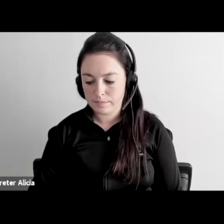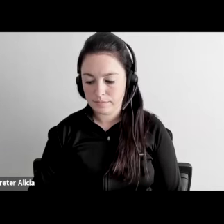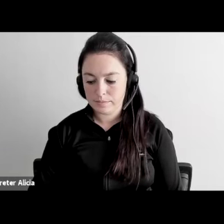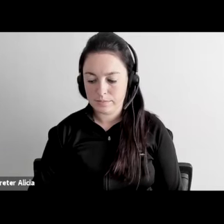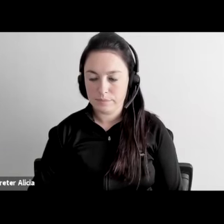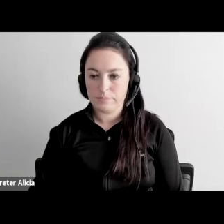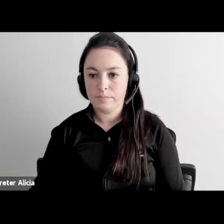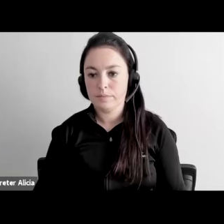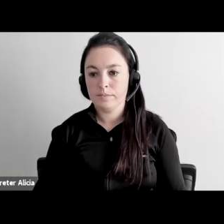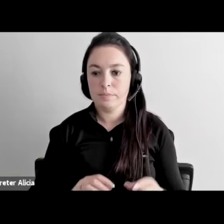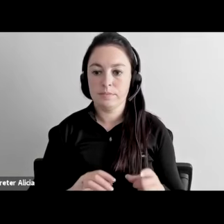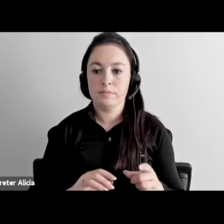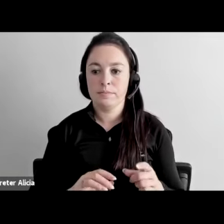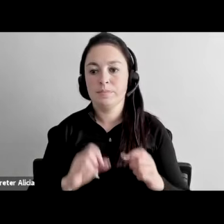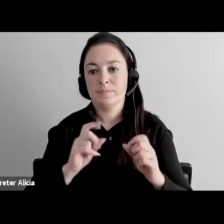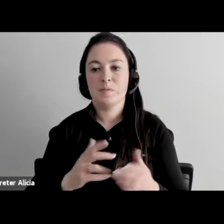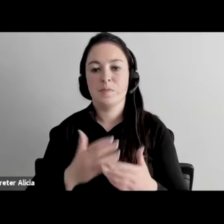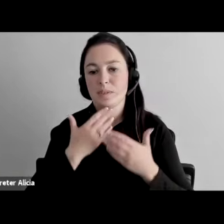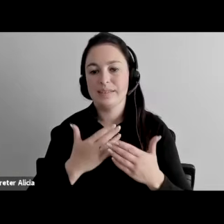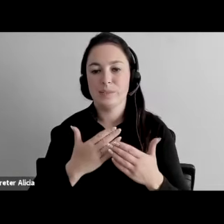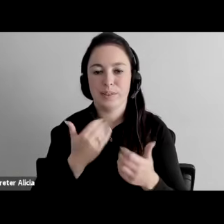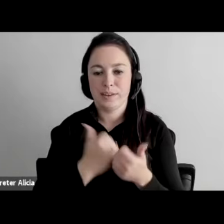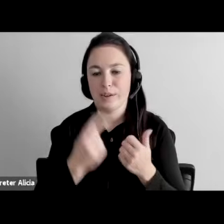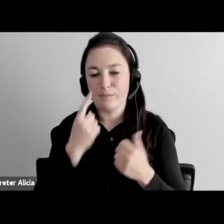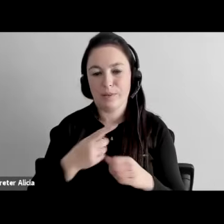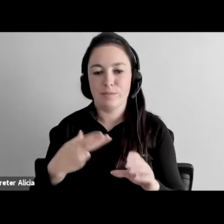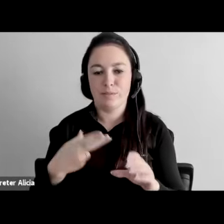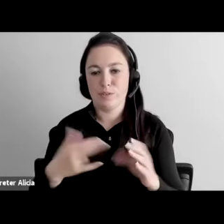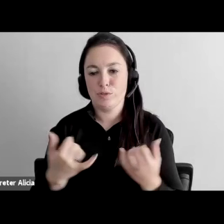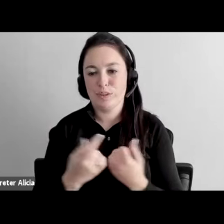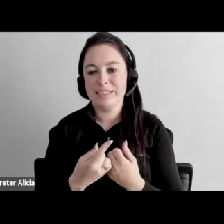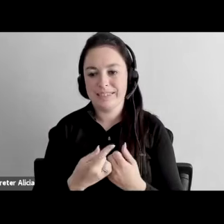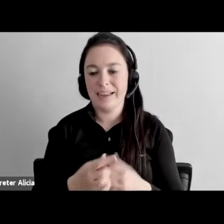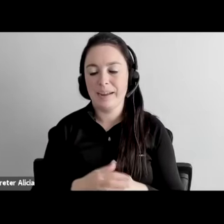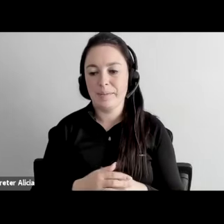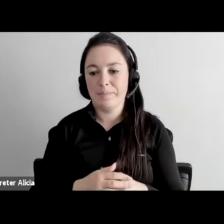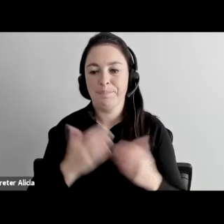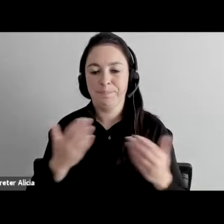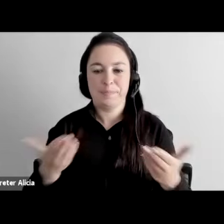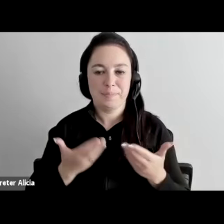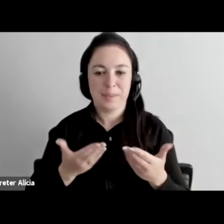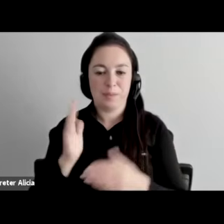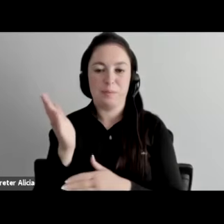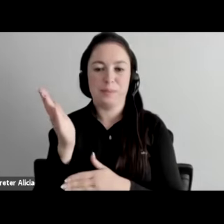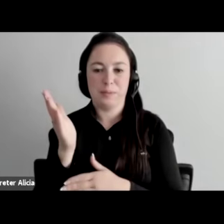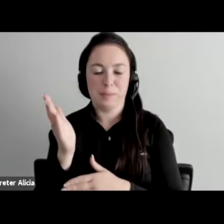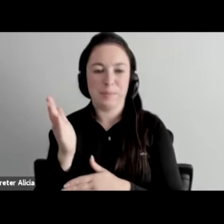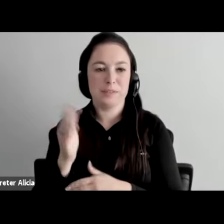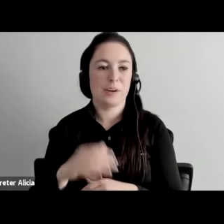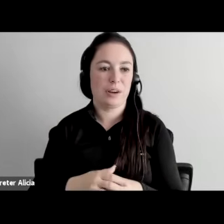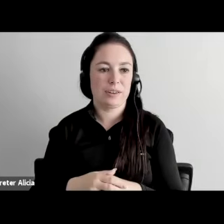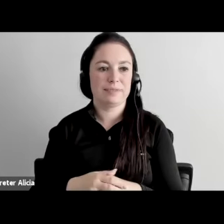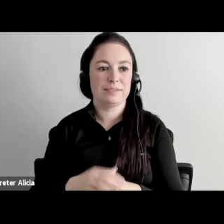Okay. Thank you so much for joining us today. Welcome to our webinar, Lactation and Breastfeeding with